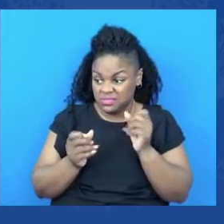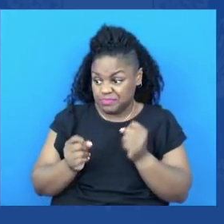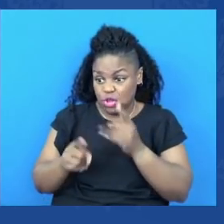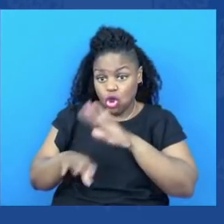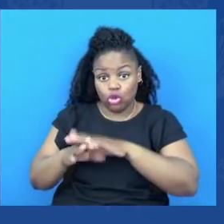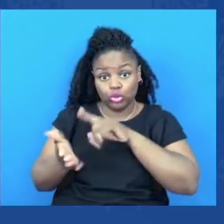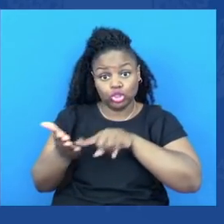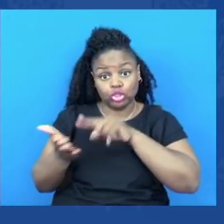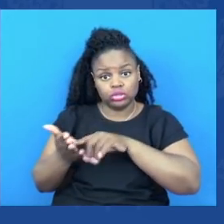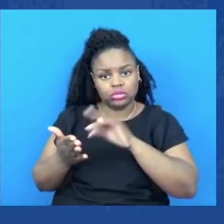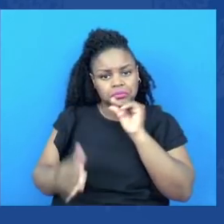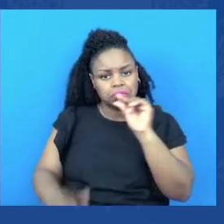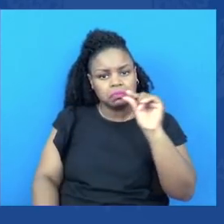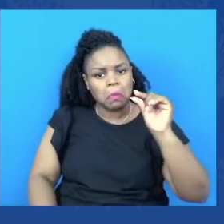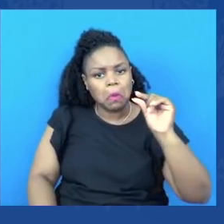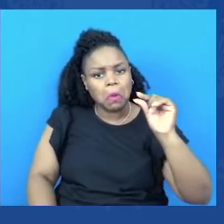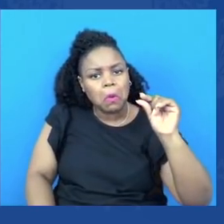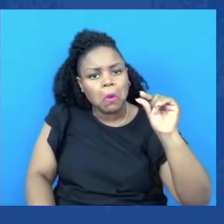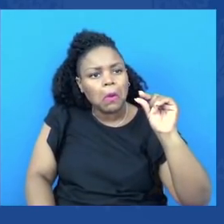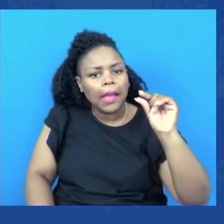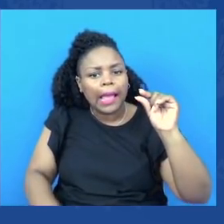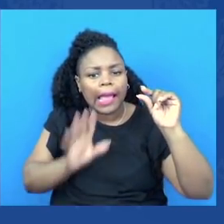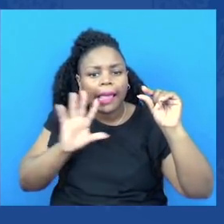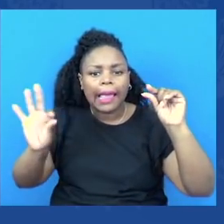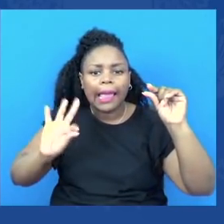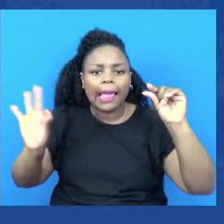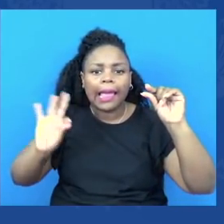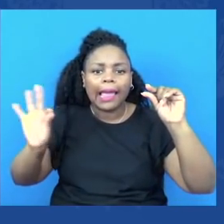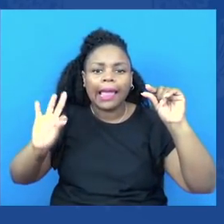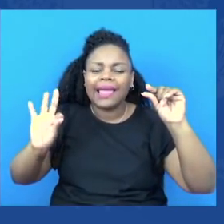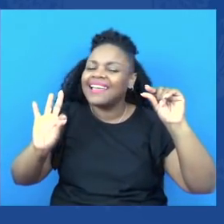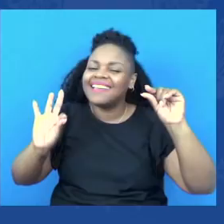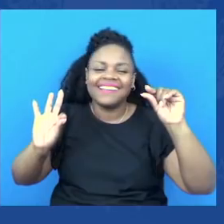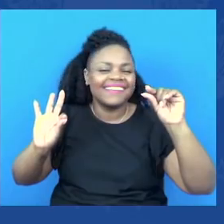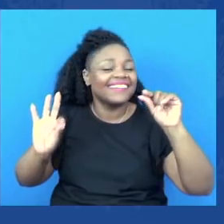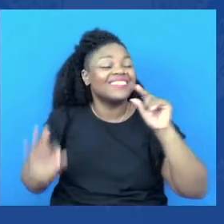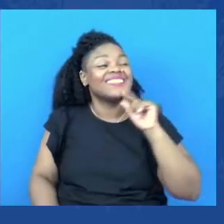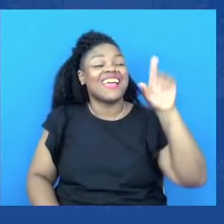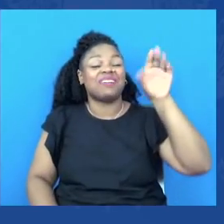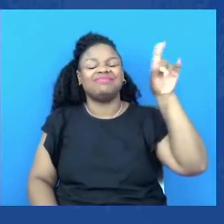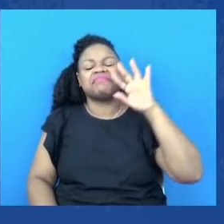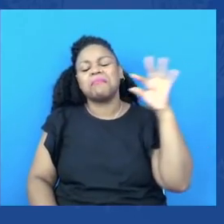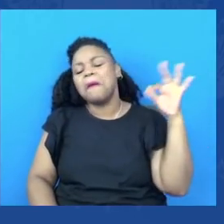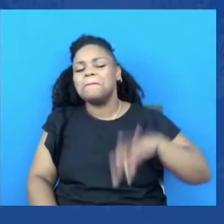prof- -- profit, but why should we be paying two or three times what every other country in the world